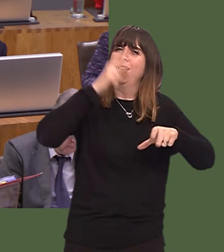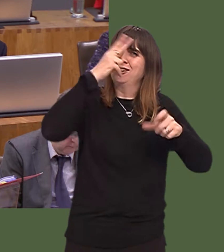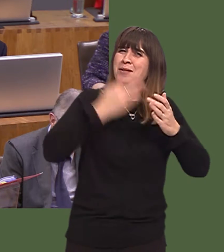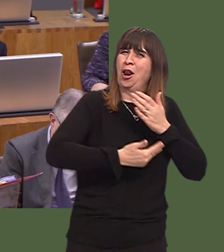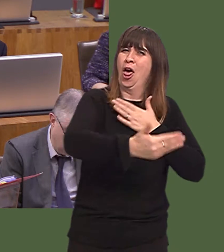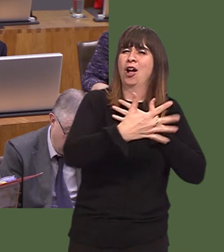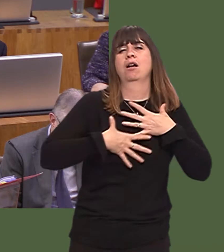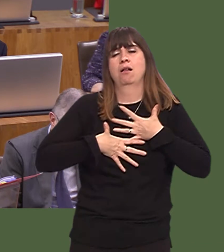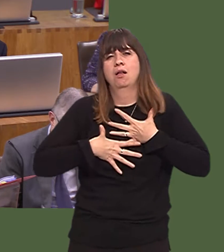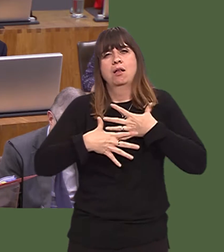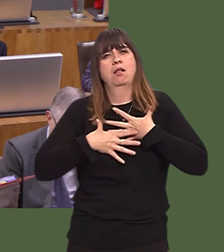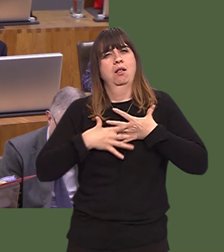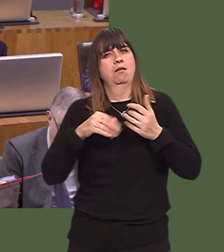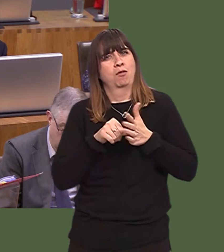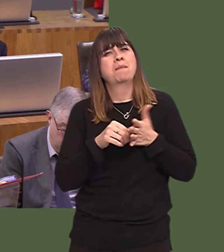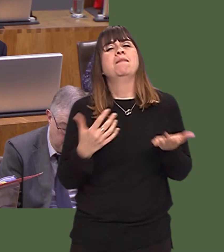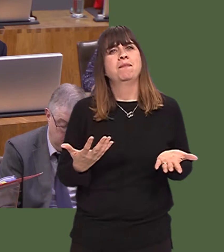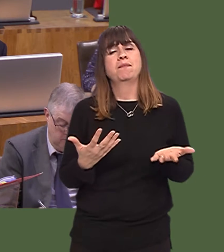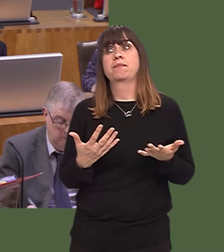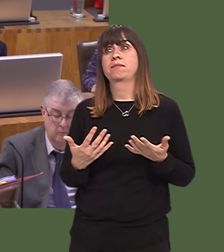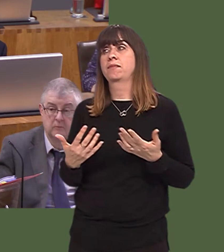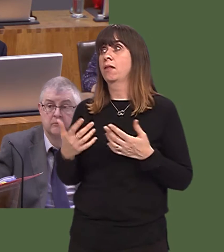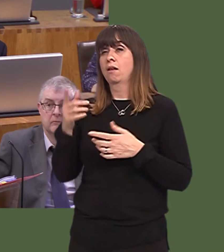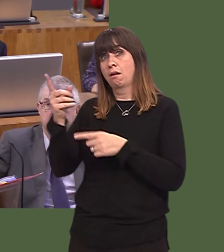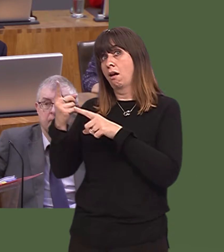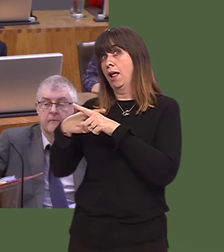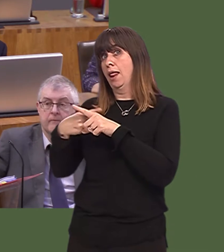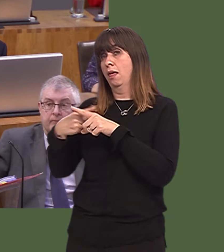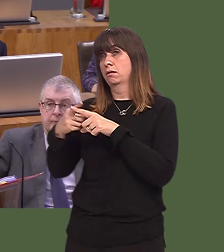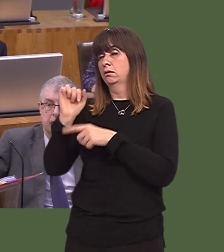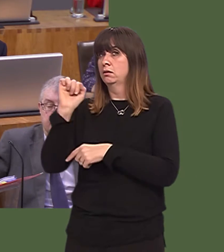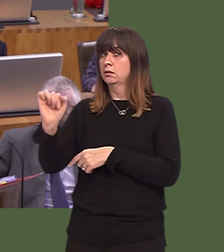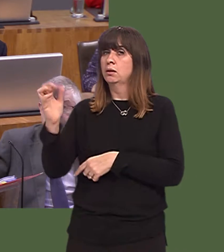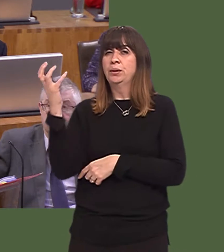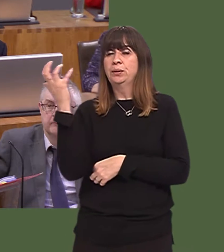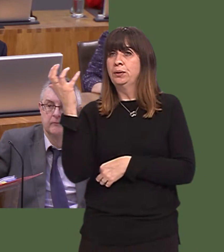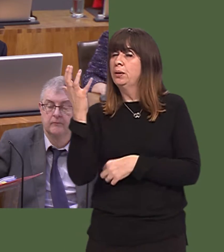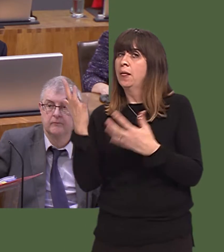care spending is kept highóand it is higher than it is in England. Theyíre reaping an unfortunate whirlwind in England on that at the moment.